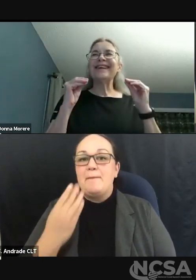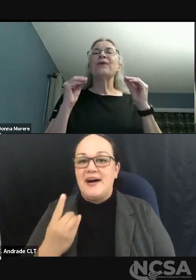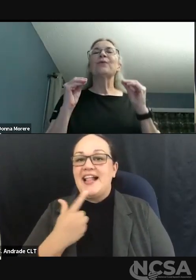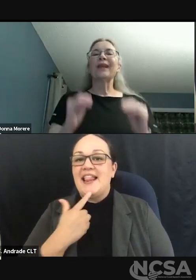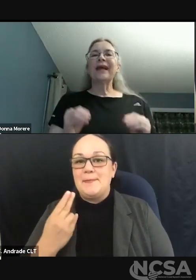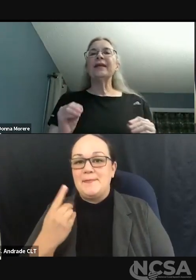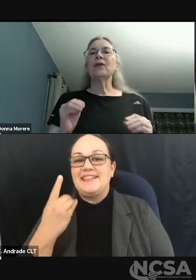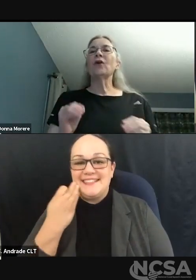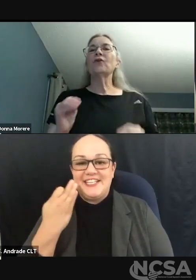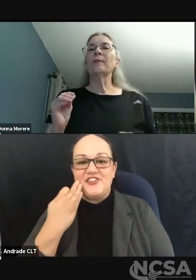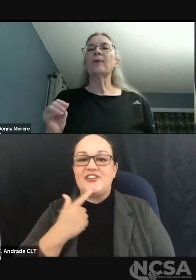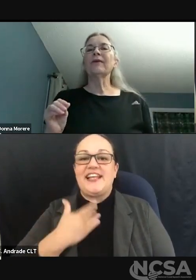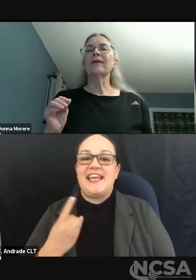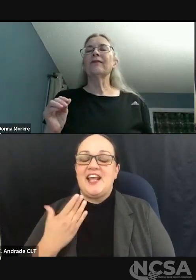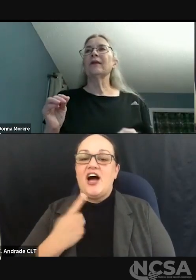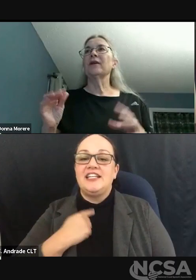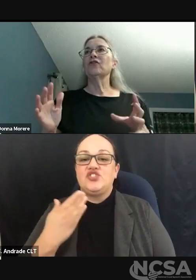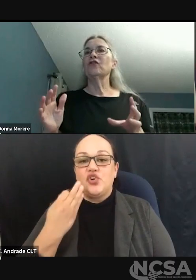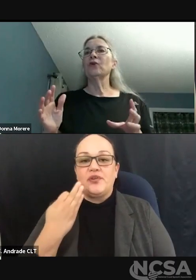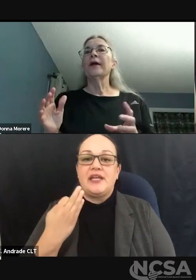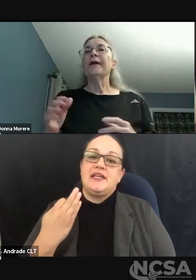Epilepsy-related auditory processing issue